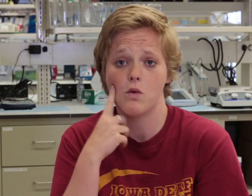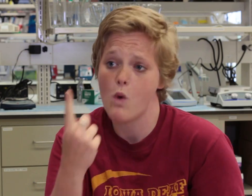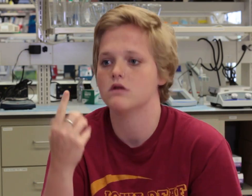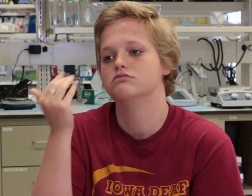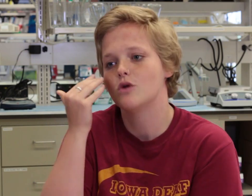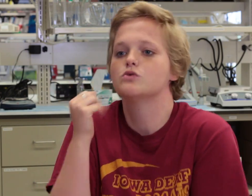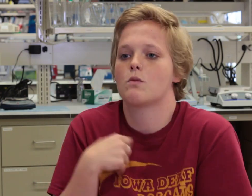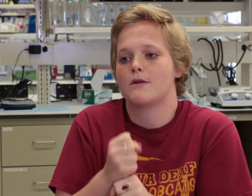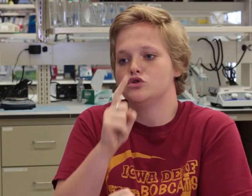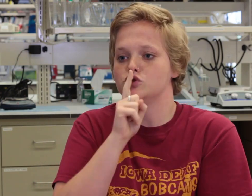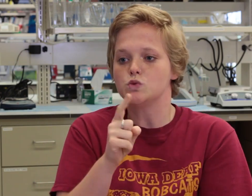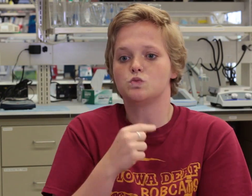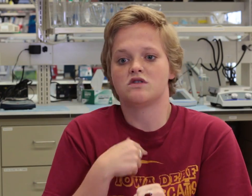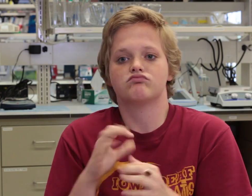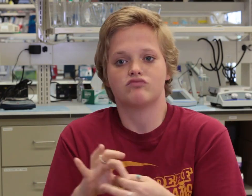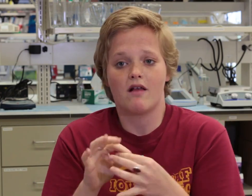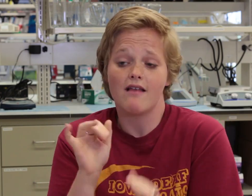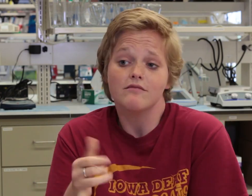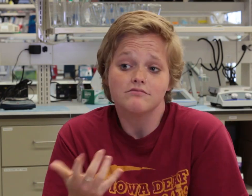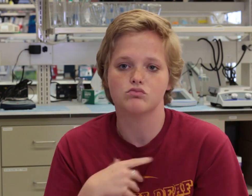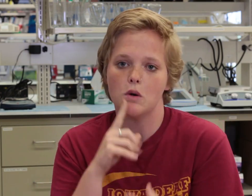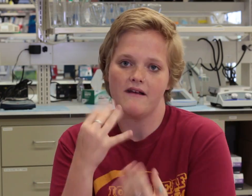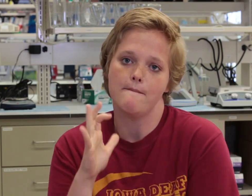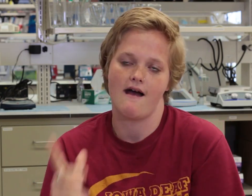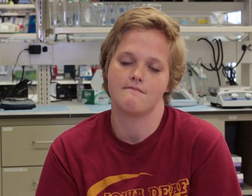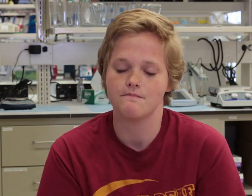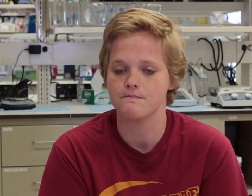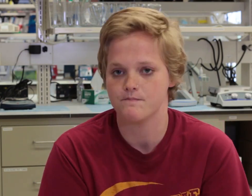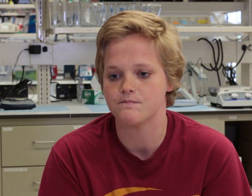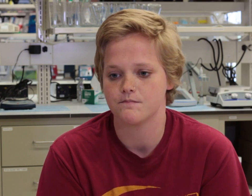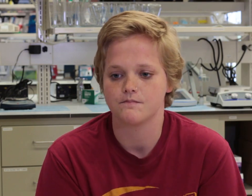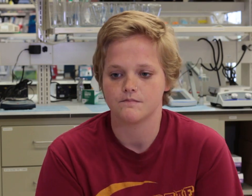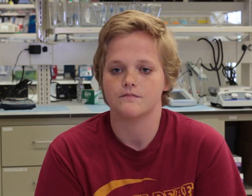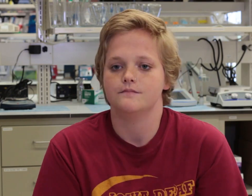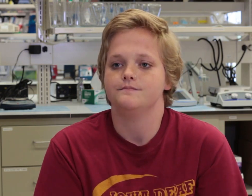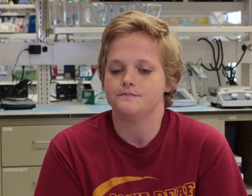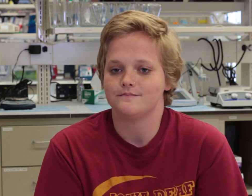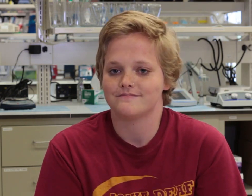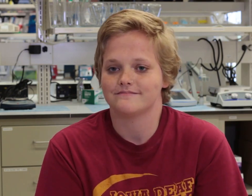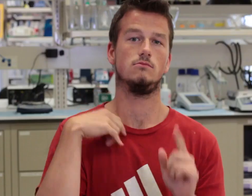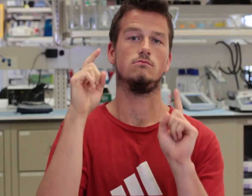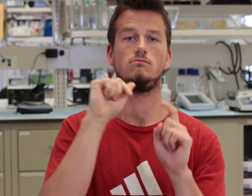and I think we’re all for one, and one for all. So I want to make sure that I give back to my community.